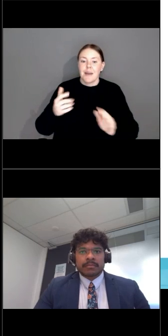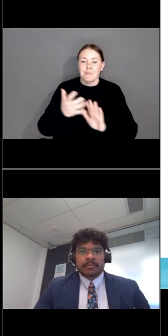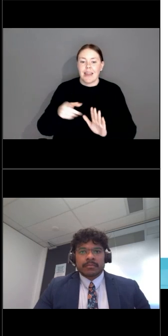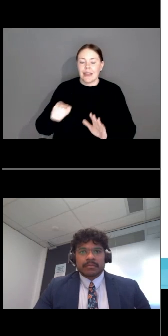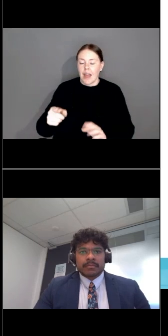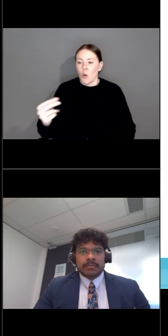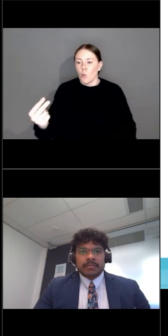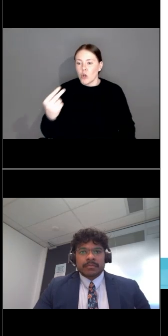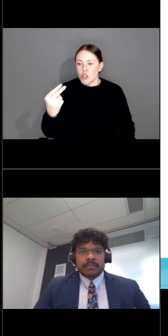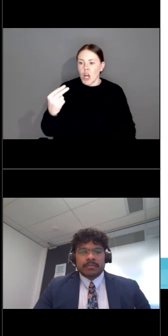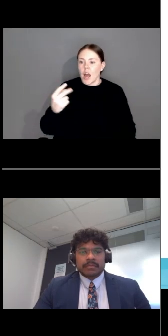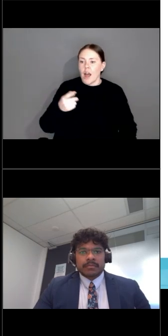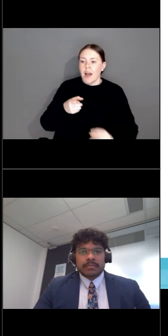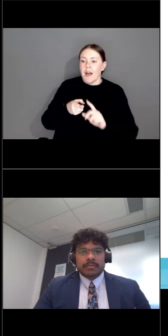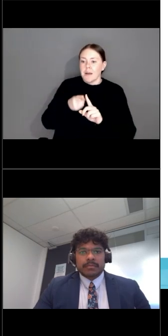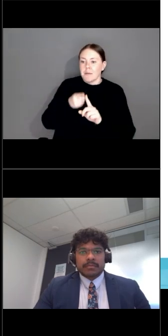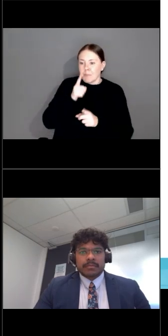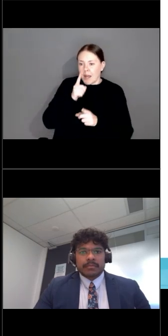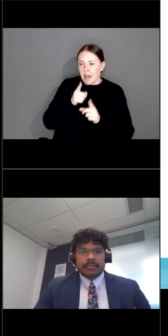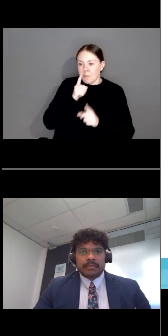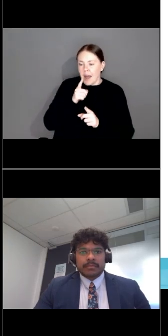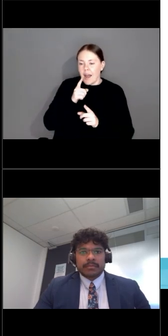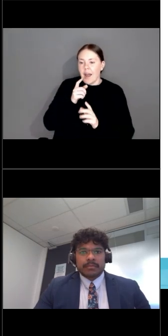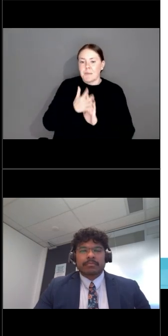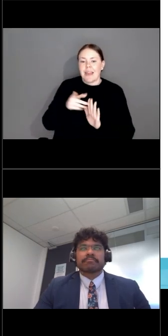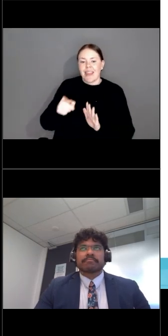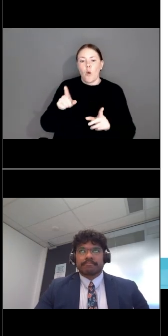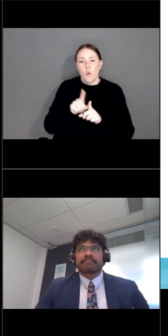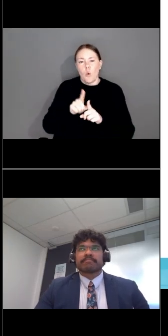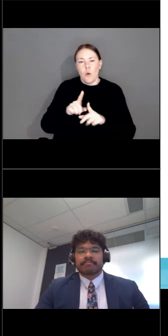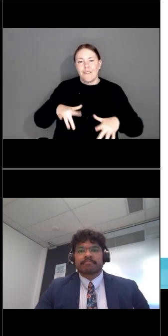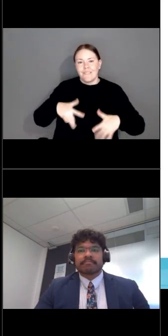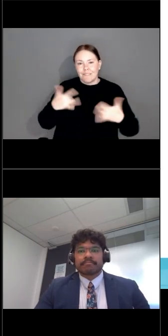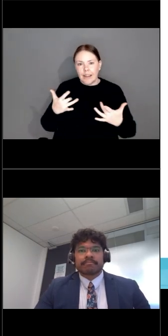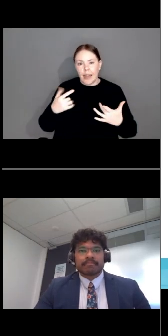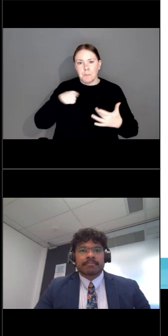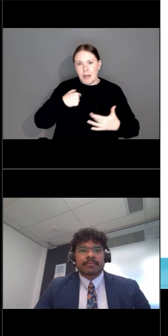map it out actually feels that you've heard them and that's the other thing too I feel is they feel